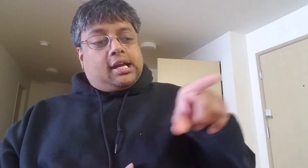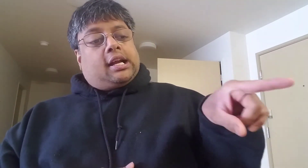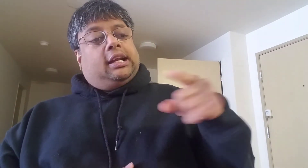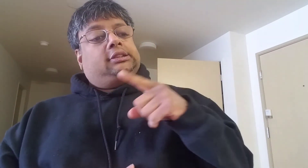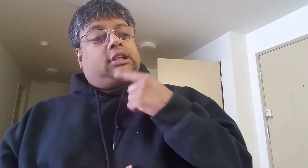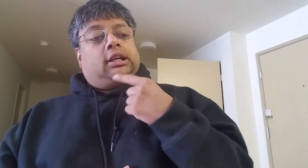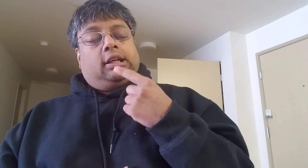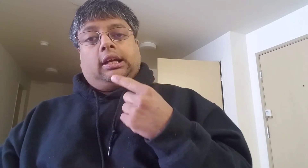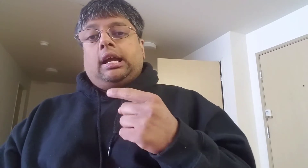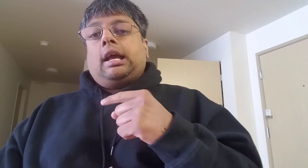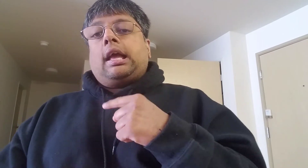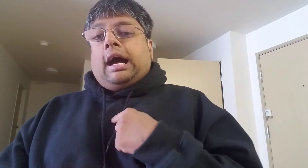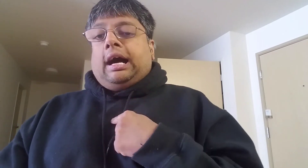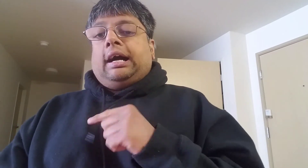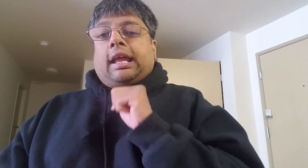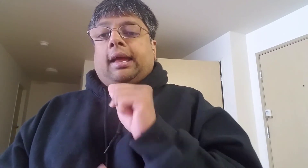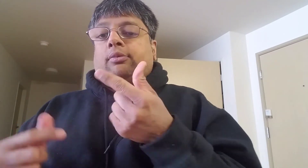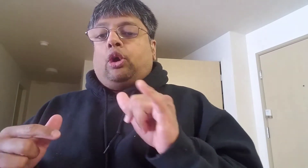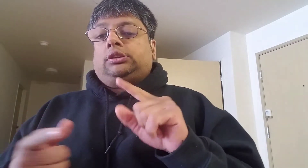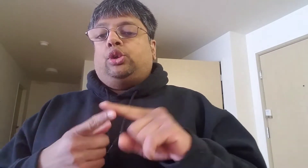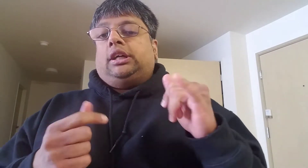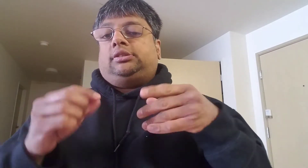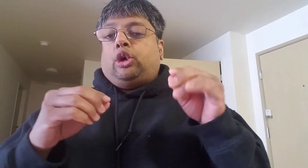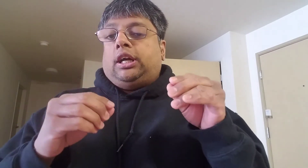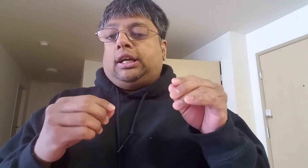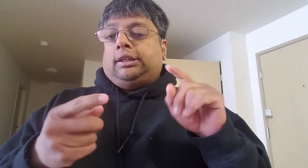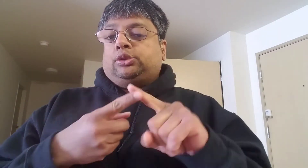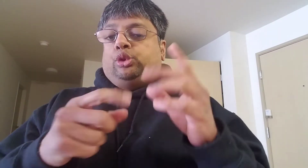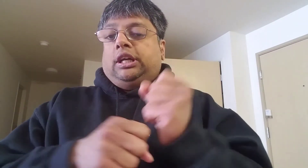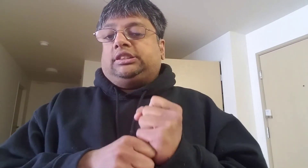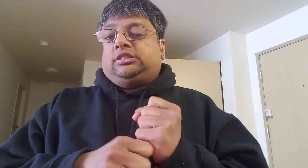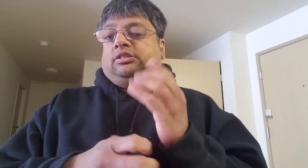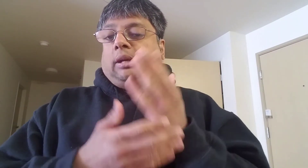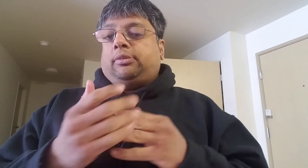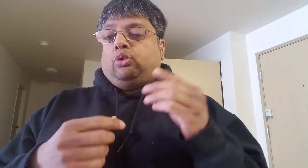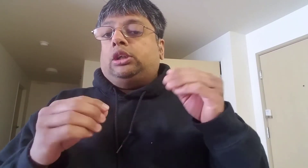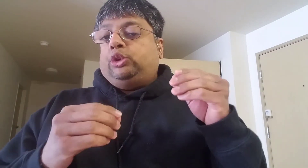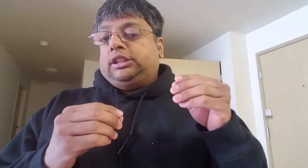"He" said: I am going to the store to get some groceries"